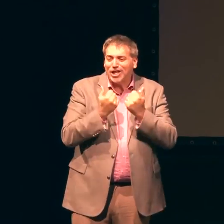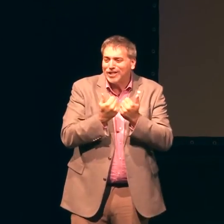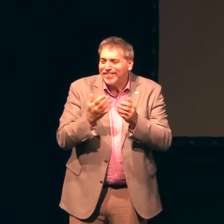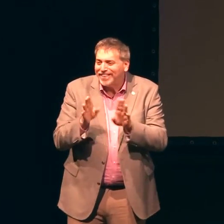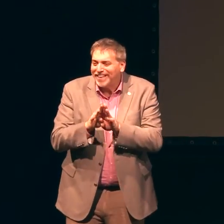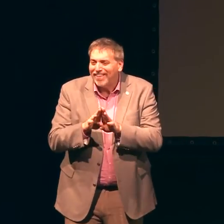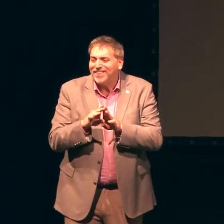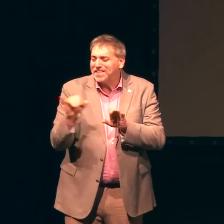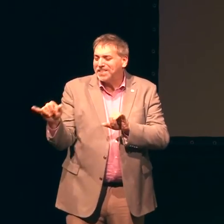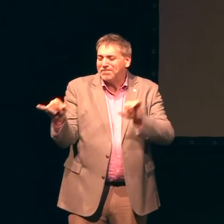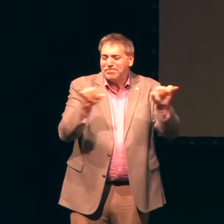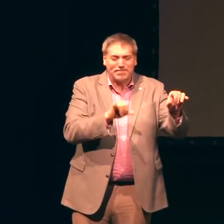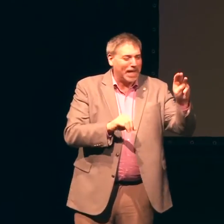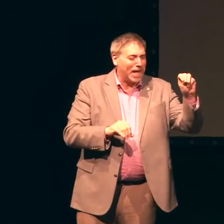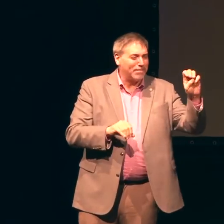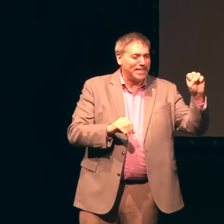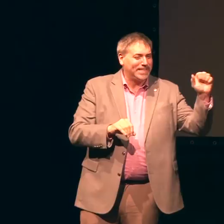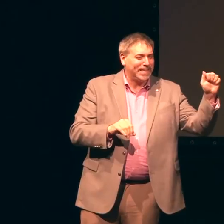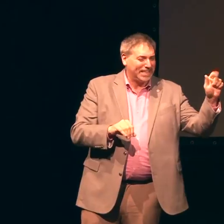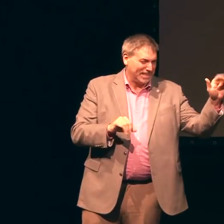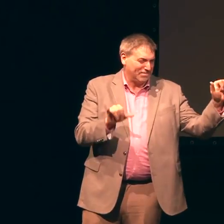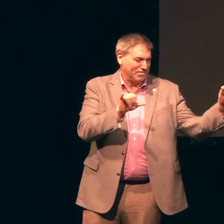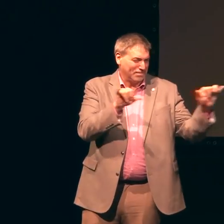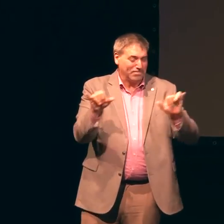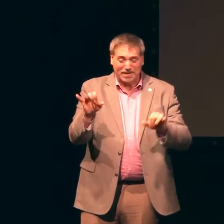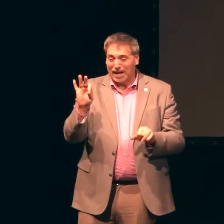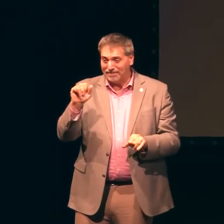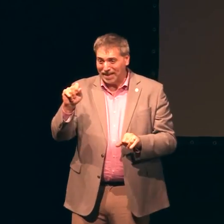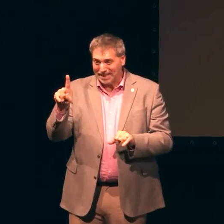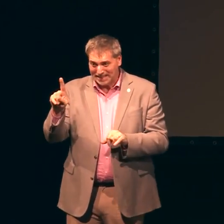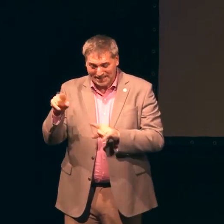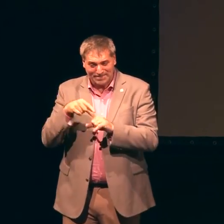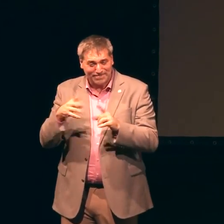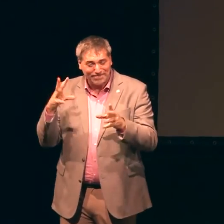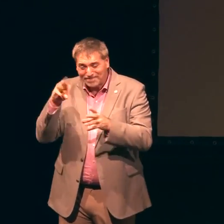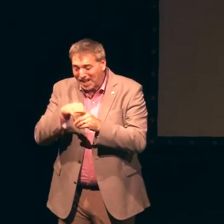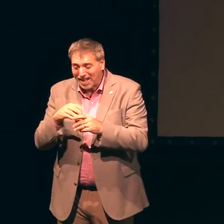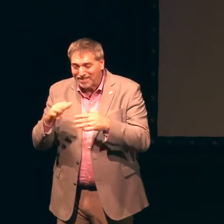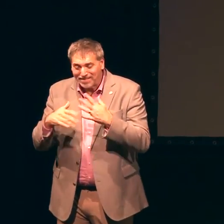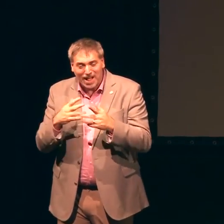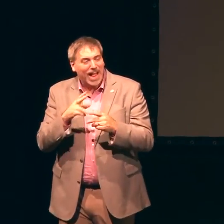involved with the Florida association of the deaf, same as the mass association of the Deaf and I